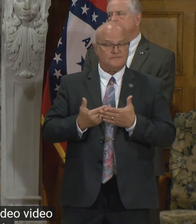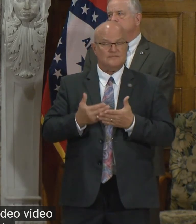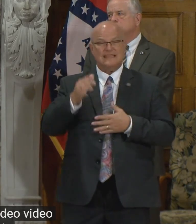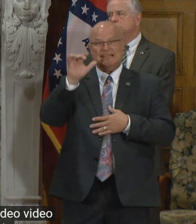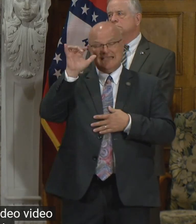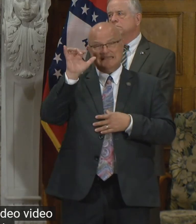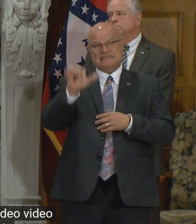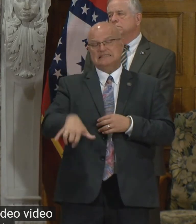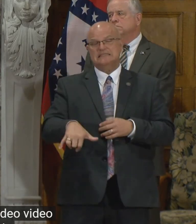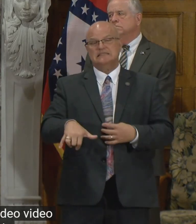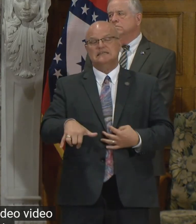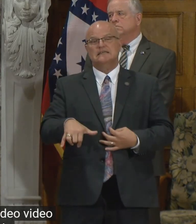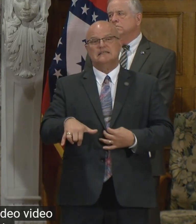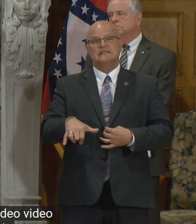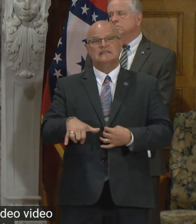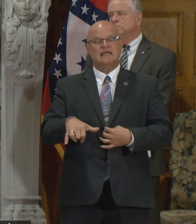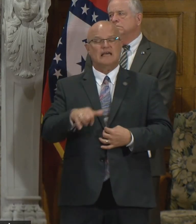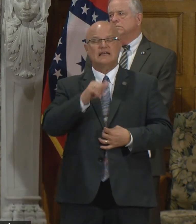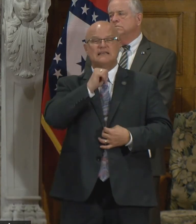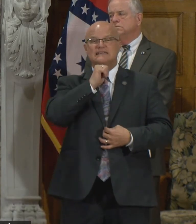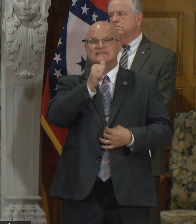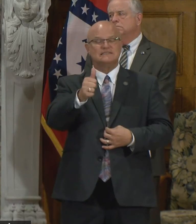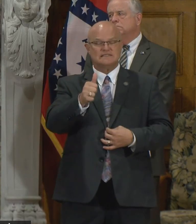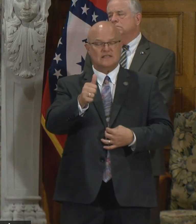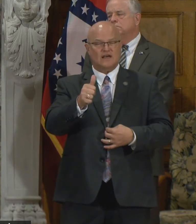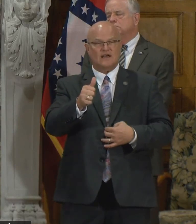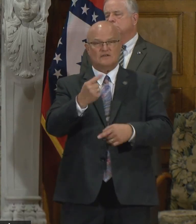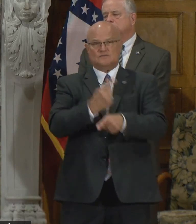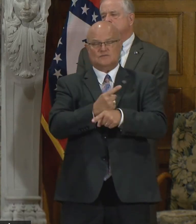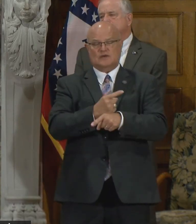that is reprehensible conduct in which